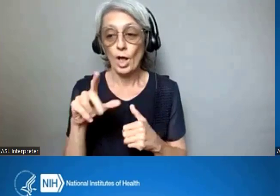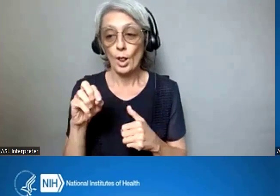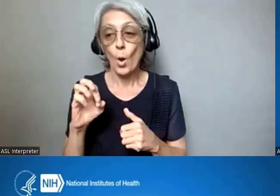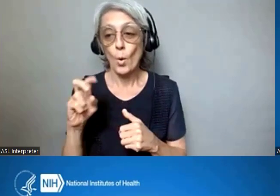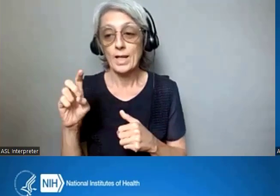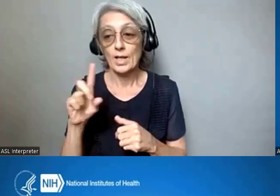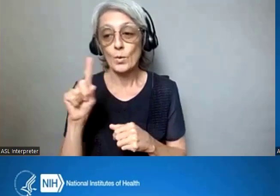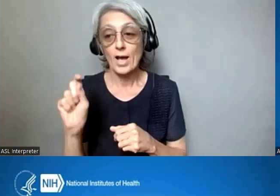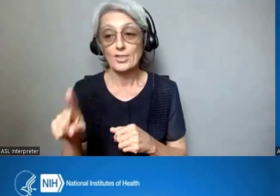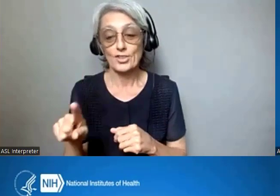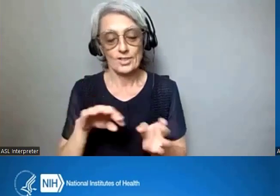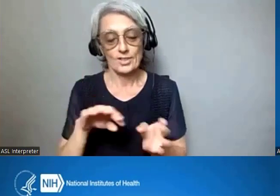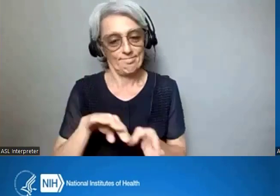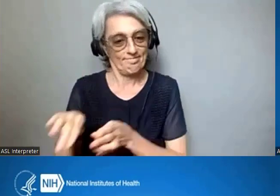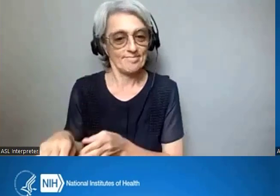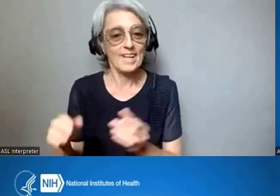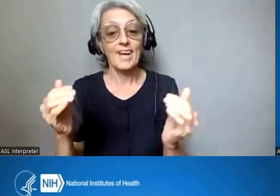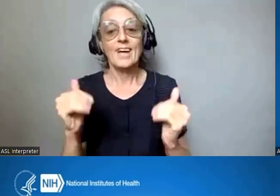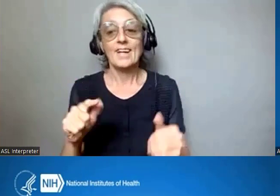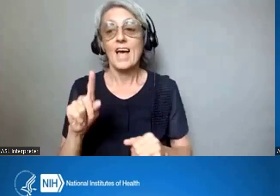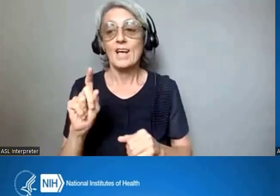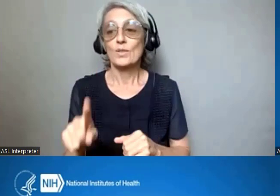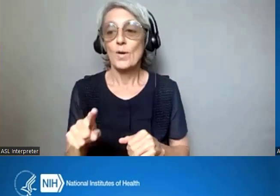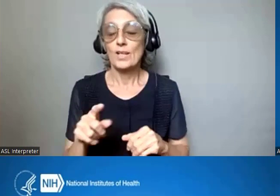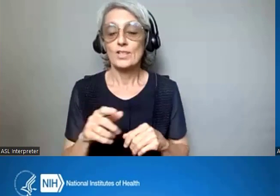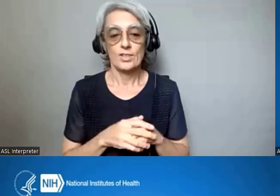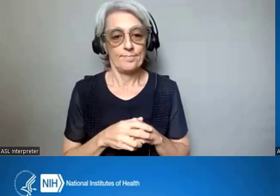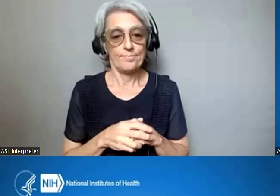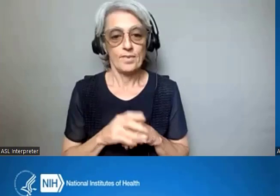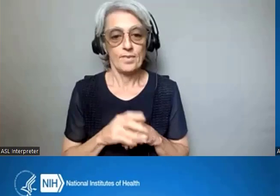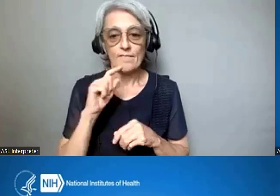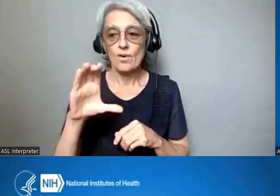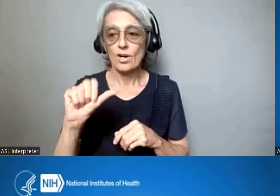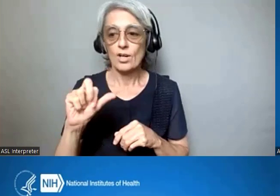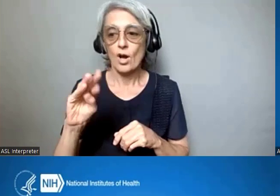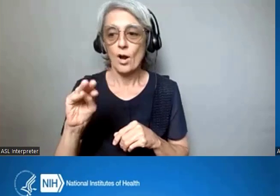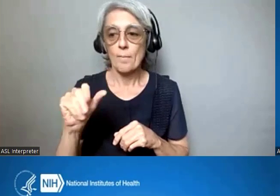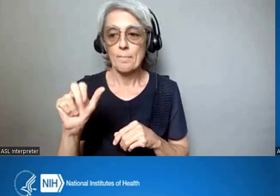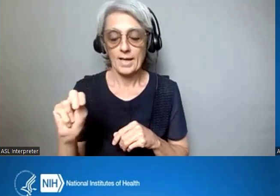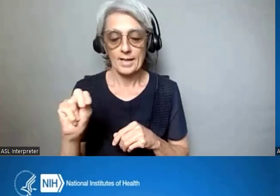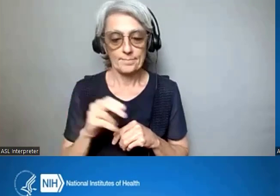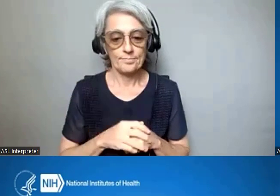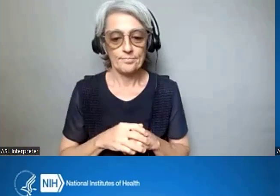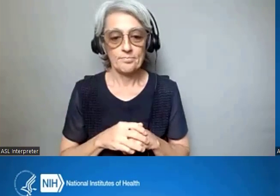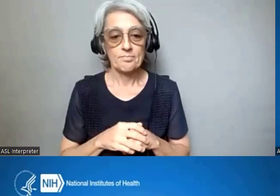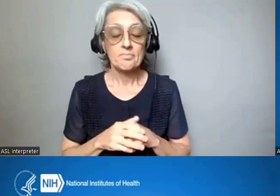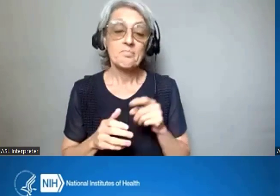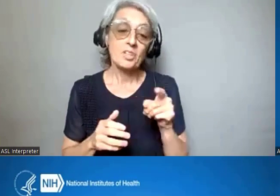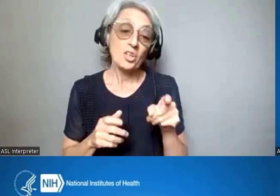The next question we have is to Carmen. It's both a statement and a question.